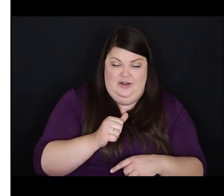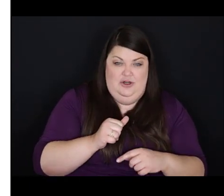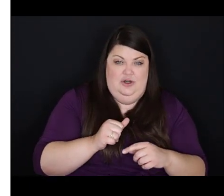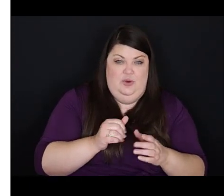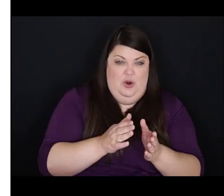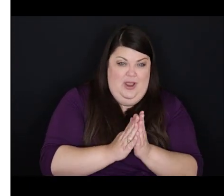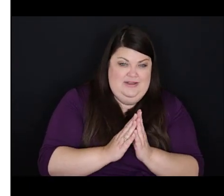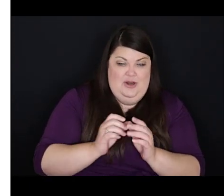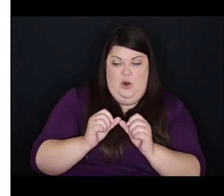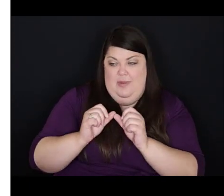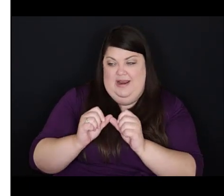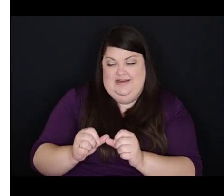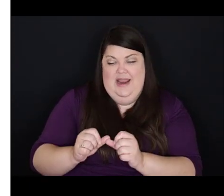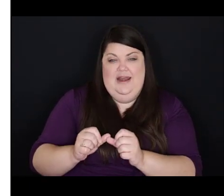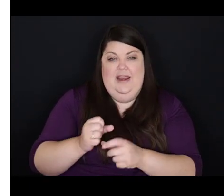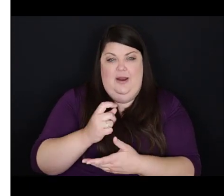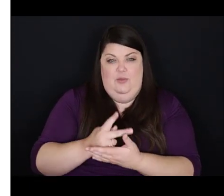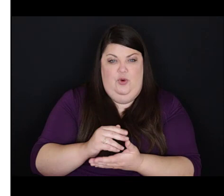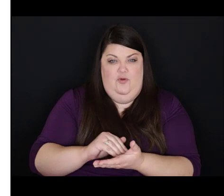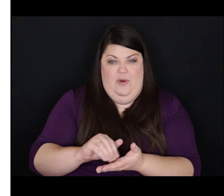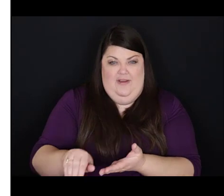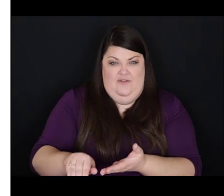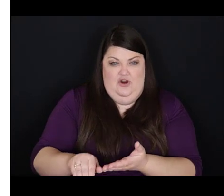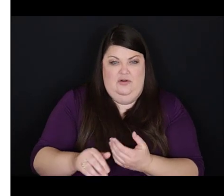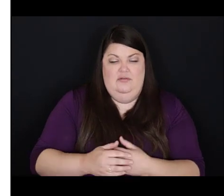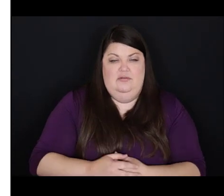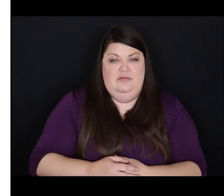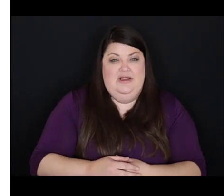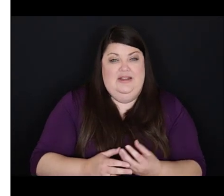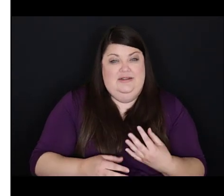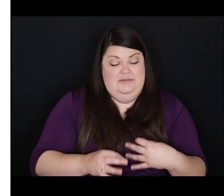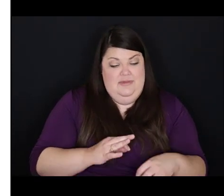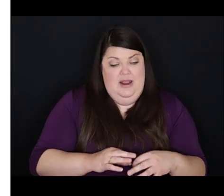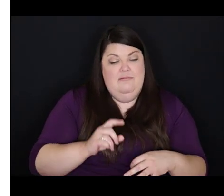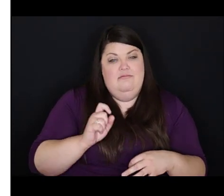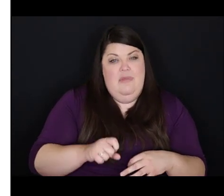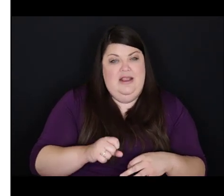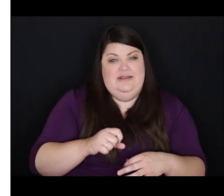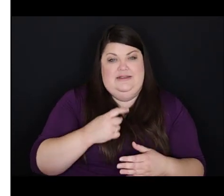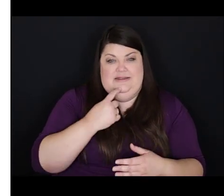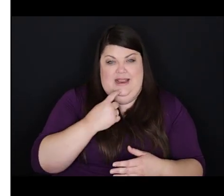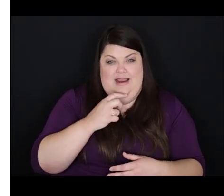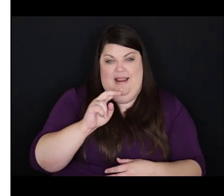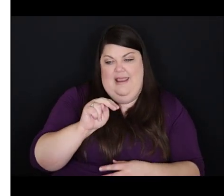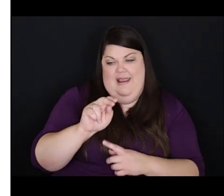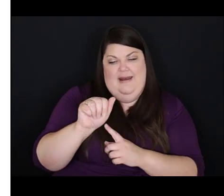an approved waiver of statewideness, it must indicate “not applicable” in the text box.